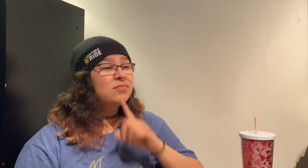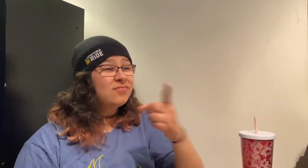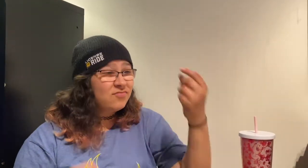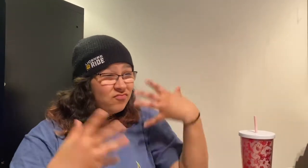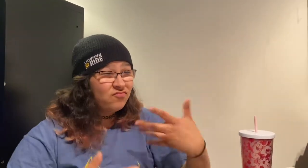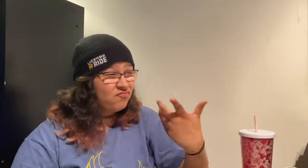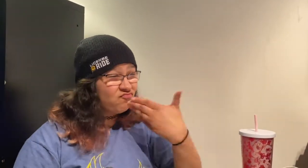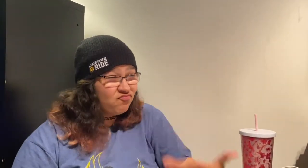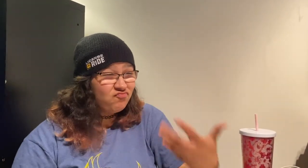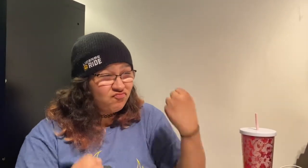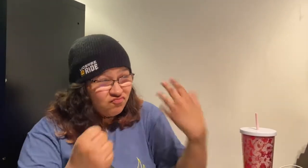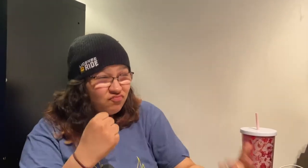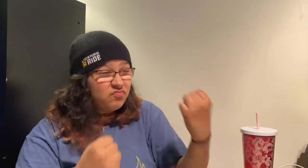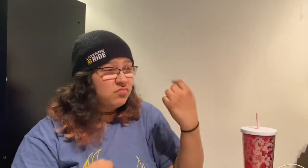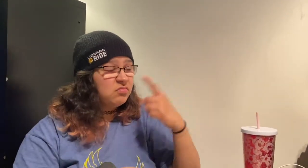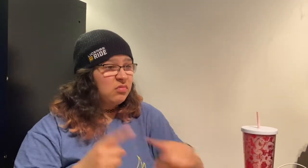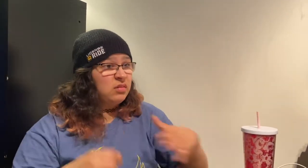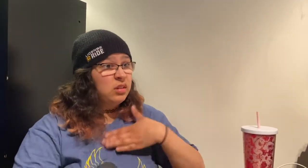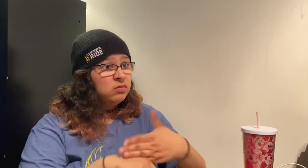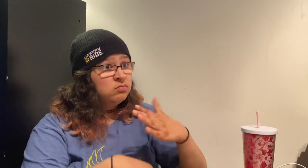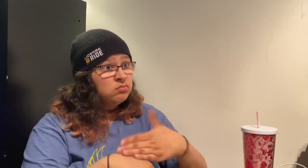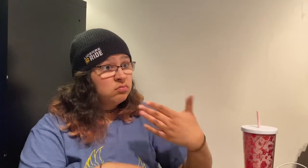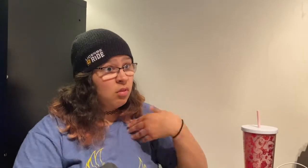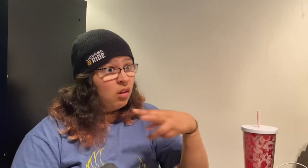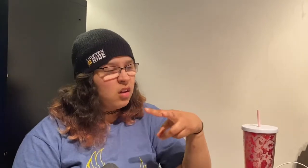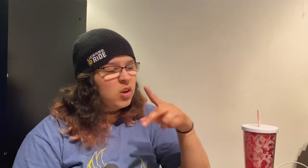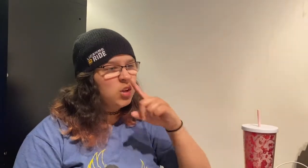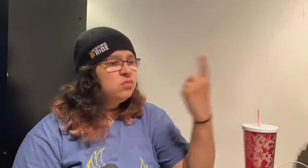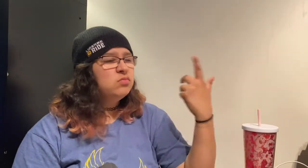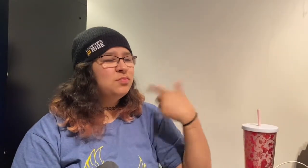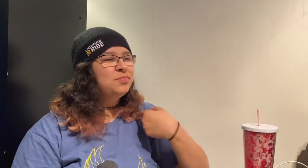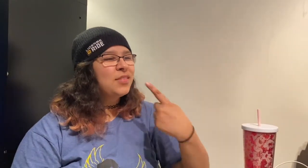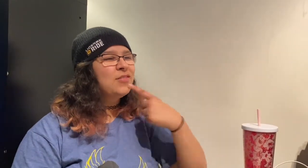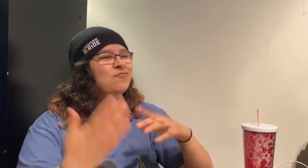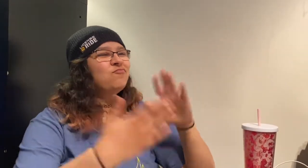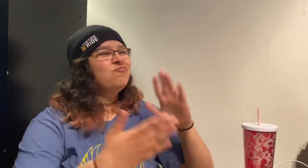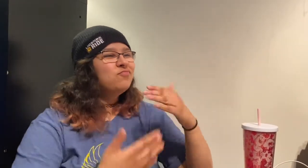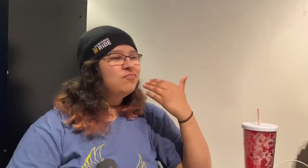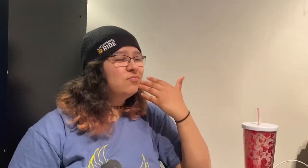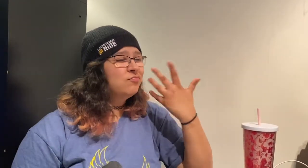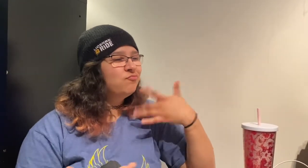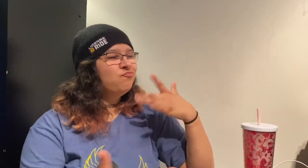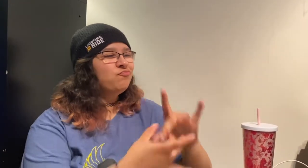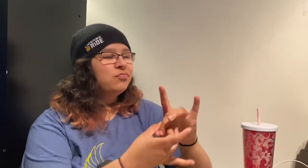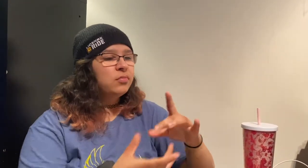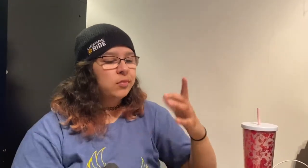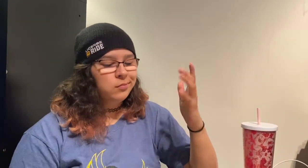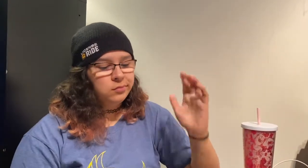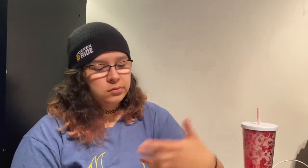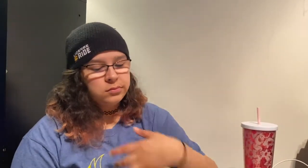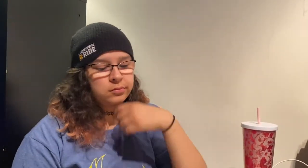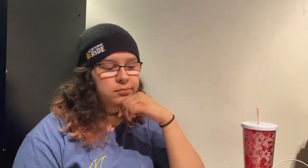Ugh, the teacher is really good and signs fluently but my laptop itself just bores me out. I miss face to face, you know? It is so easy to feel connected that way.